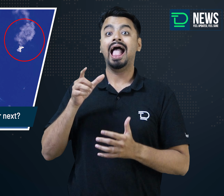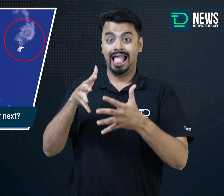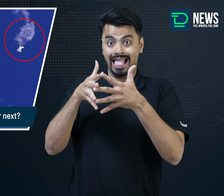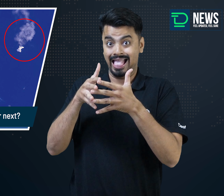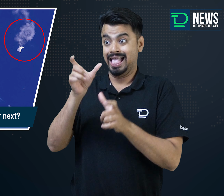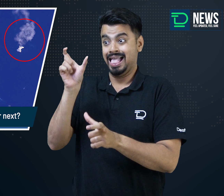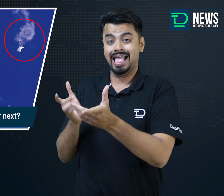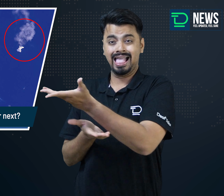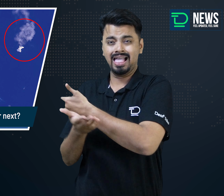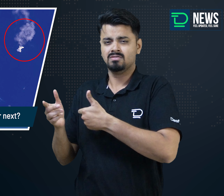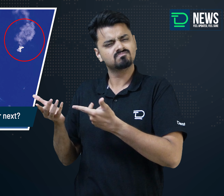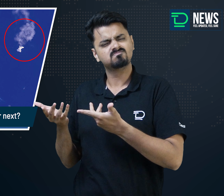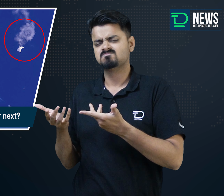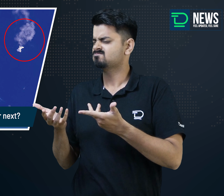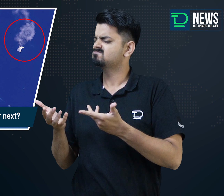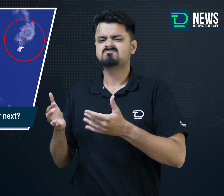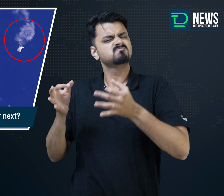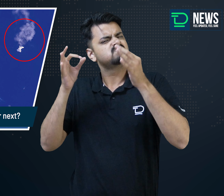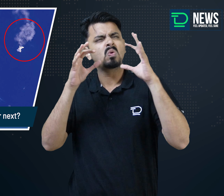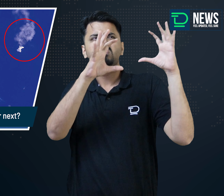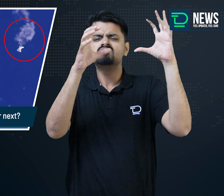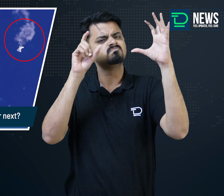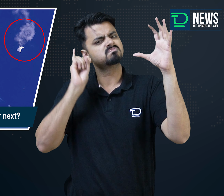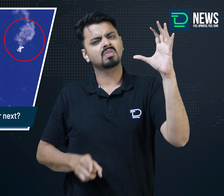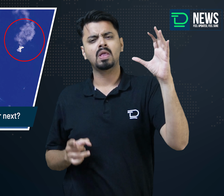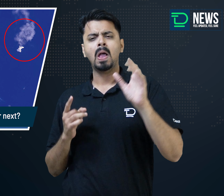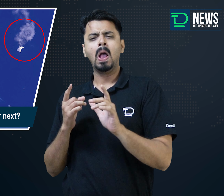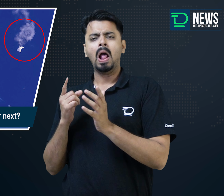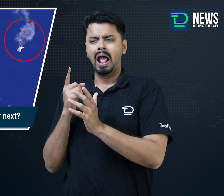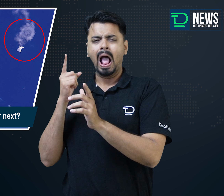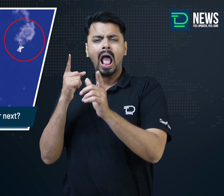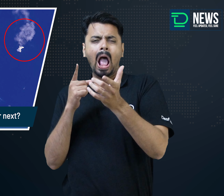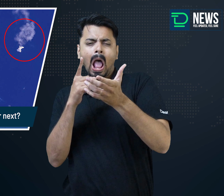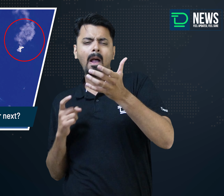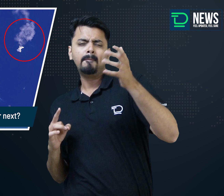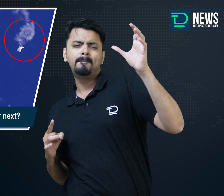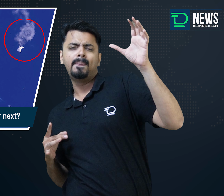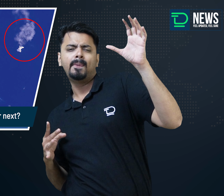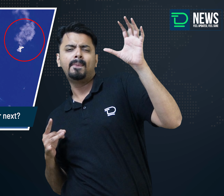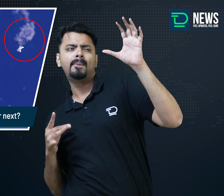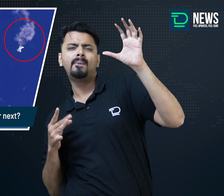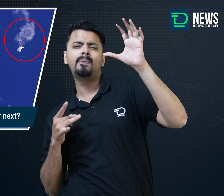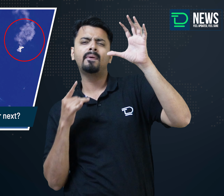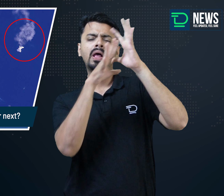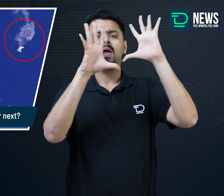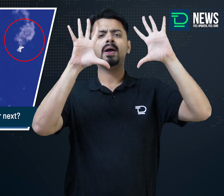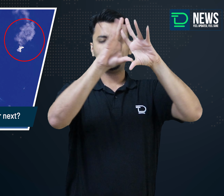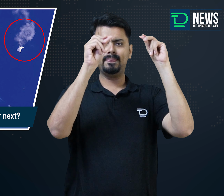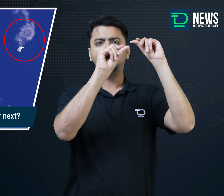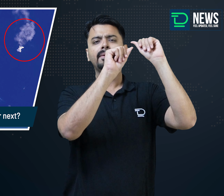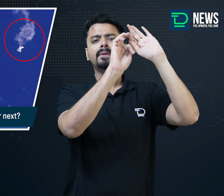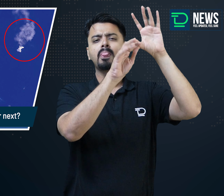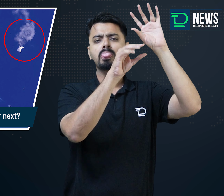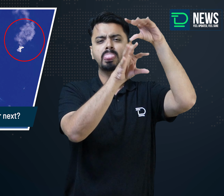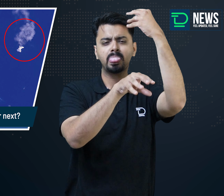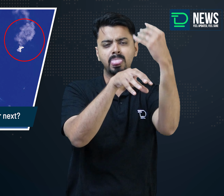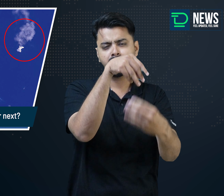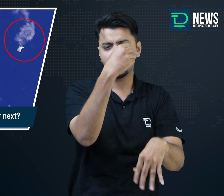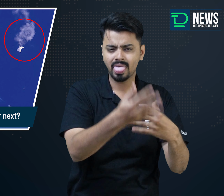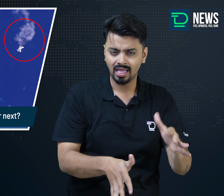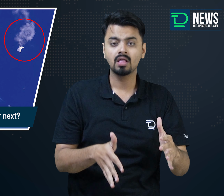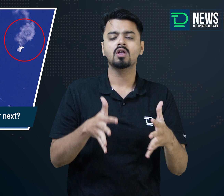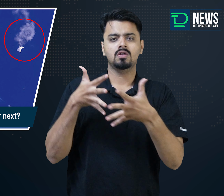Anyways, that balloon was shot down by the military.